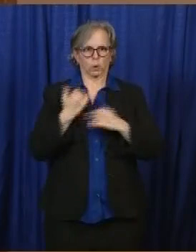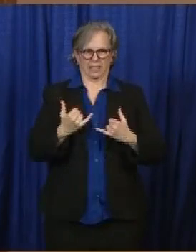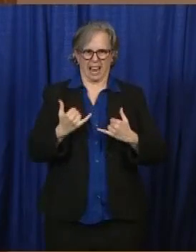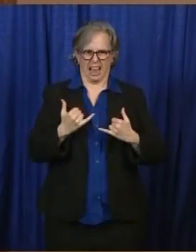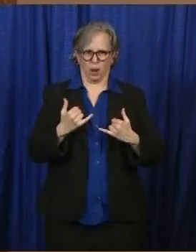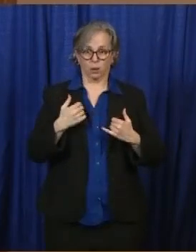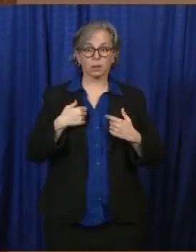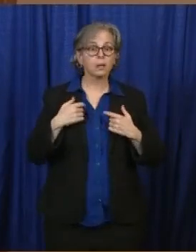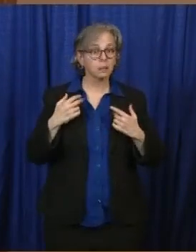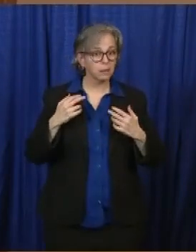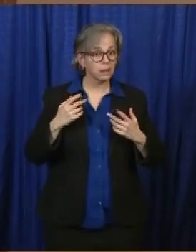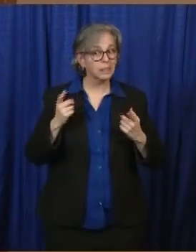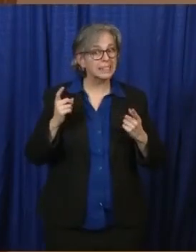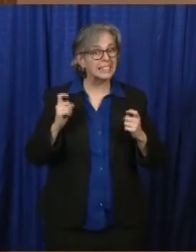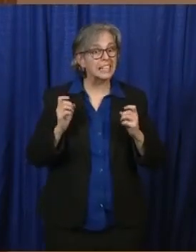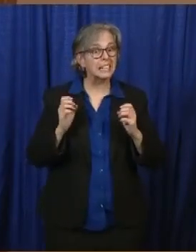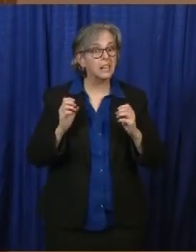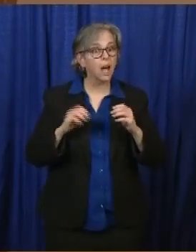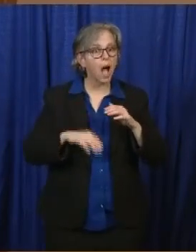54% OCCUPANCY ACROSS AND 30% OF OUR VENTILATORS CURRENTLY ARE